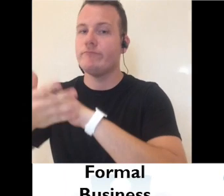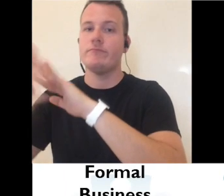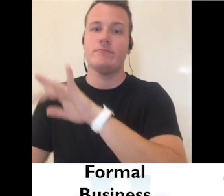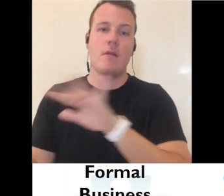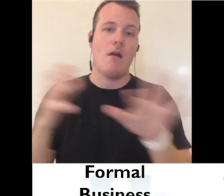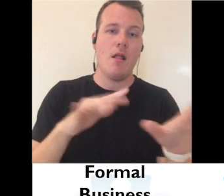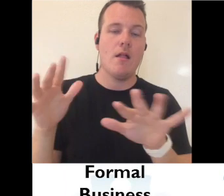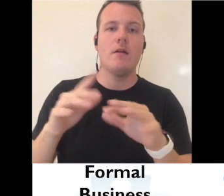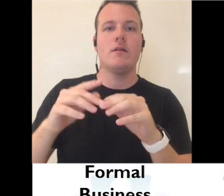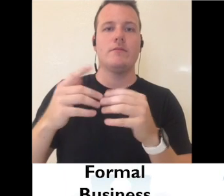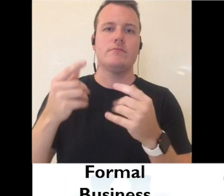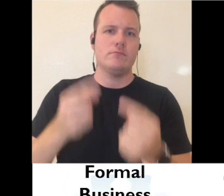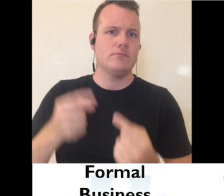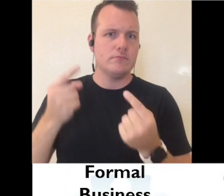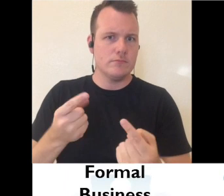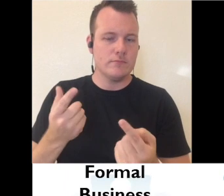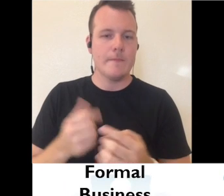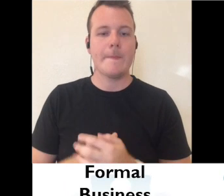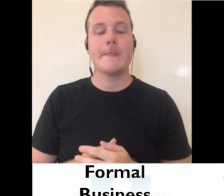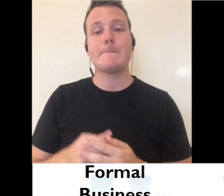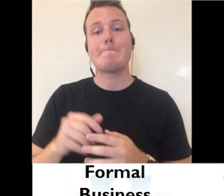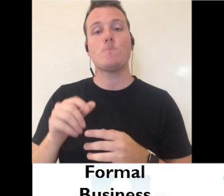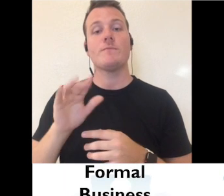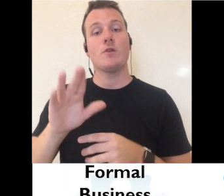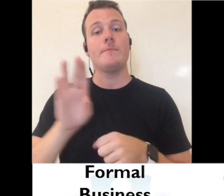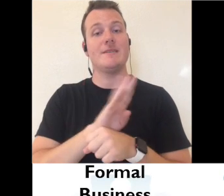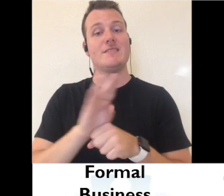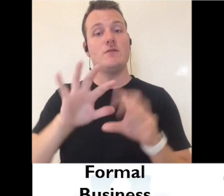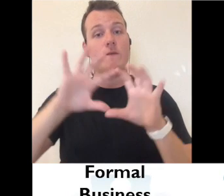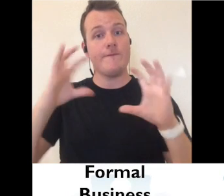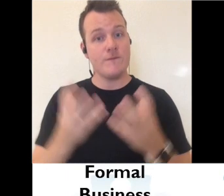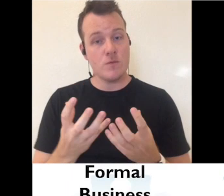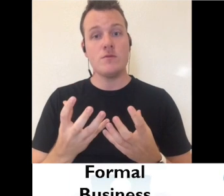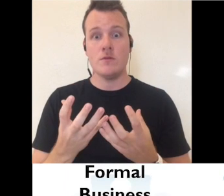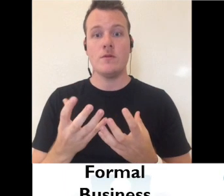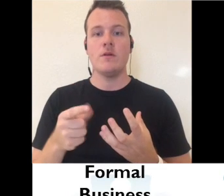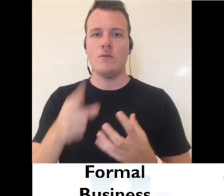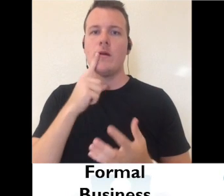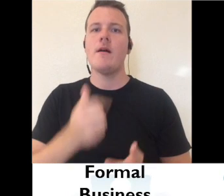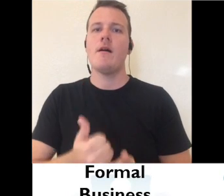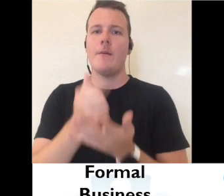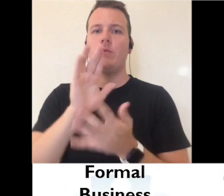develop a really clear idea of the things that you offer in your practice